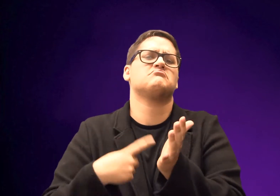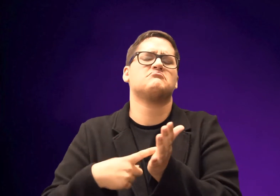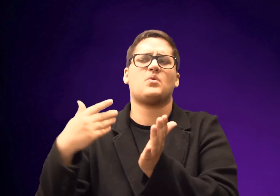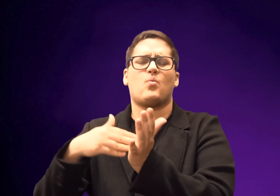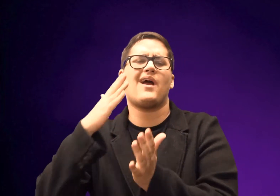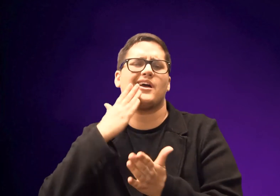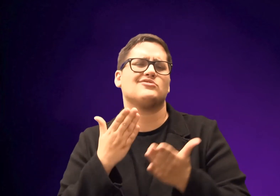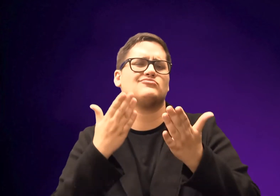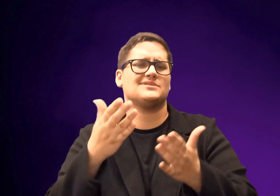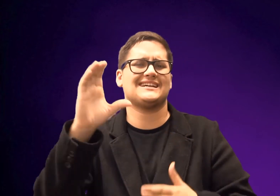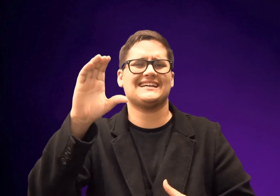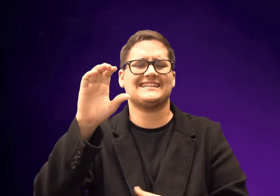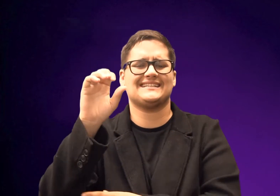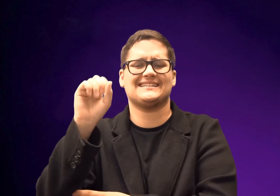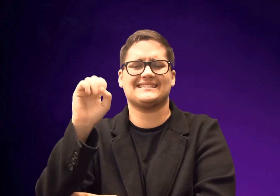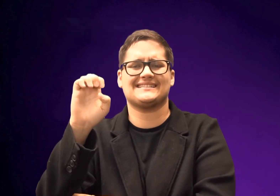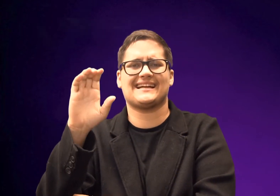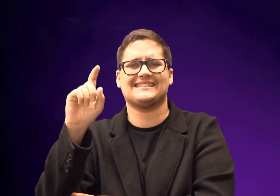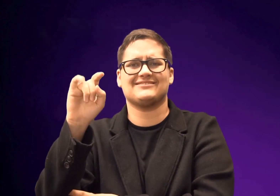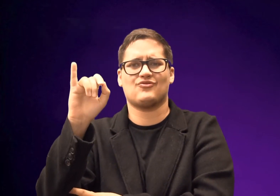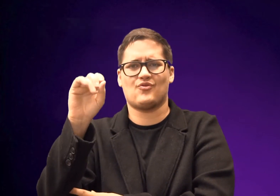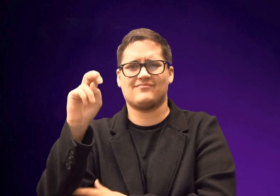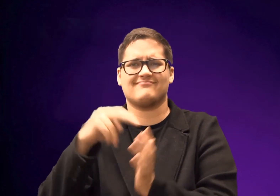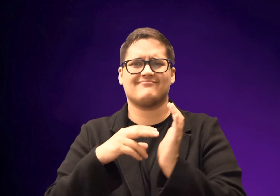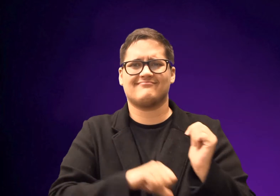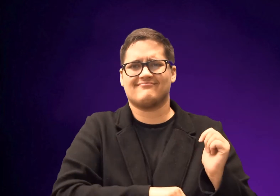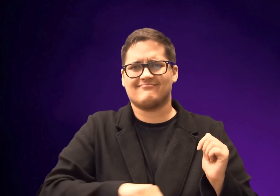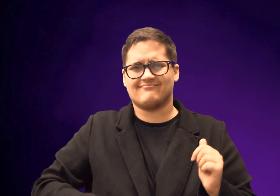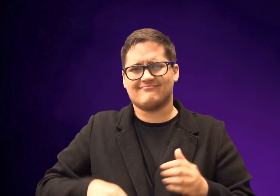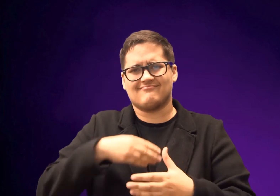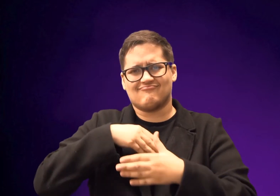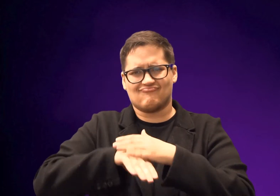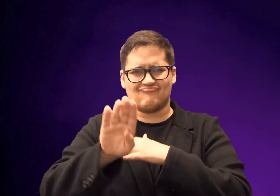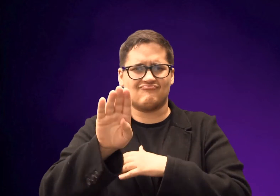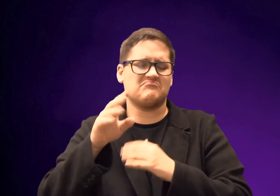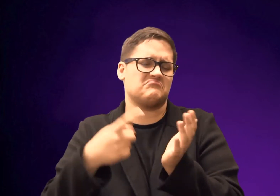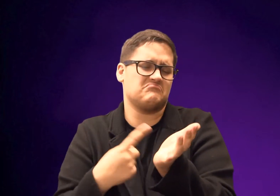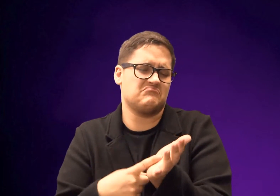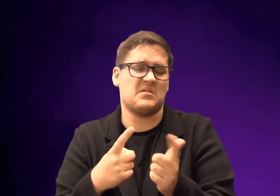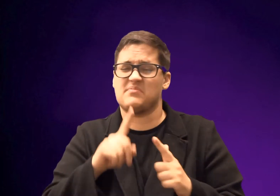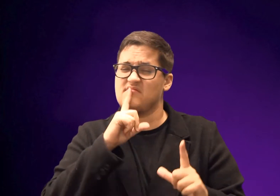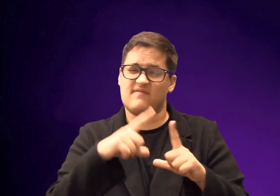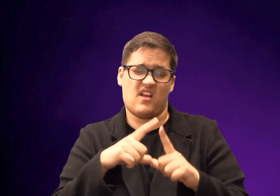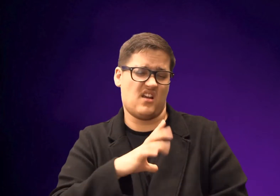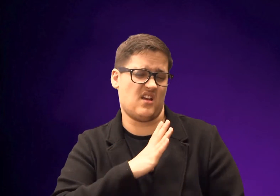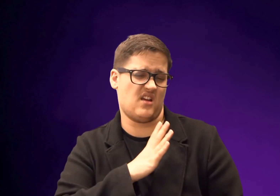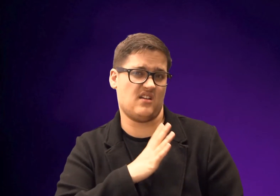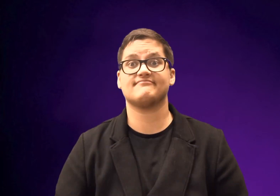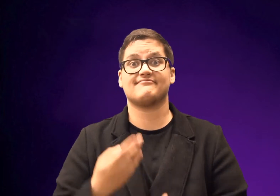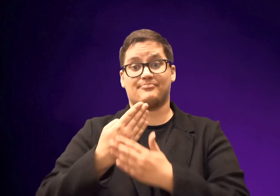Doctors might suggest c-section, which is the delivery of a baby through surgical incision on abdomen. But, really, vaginal delivery is fine.